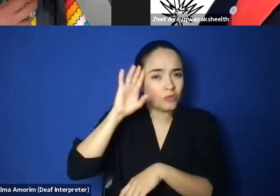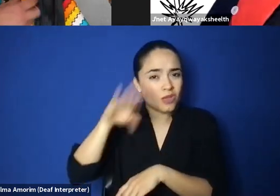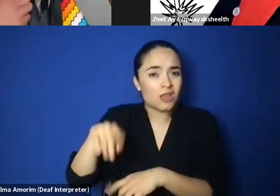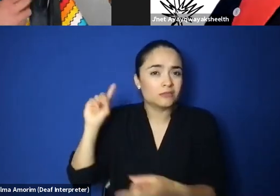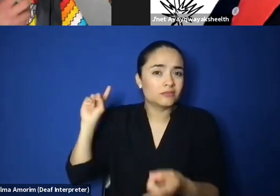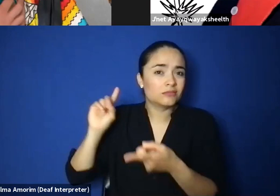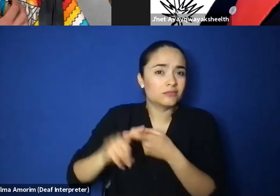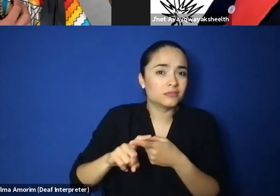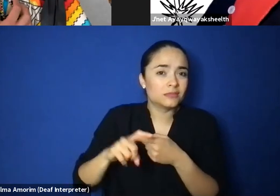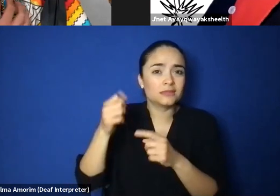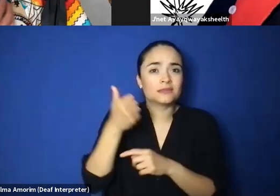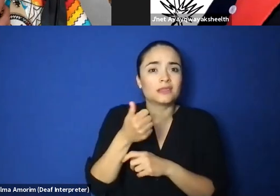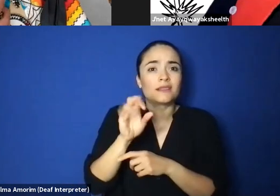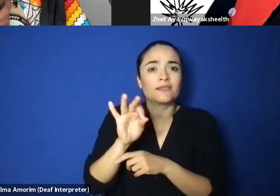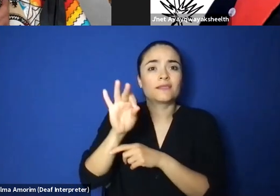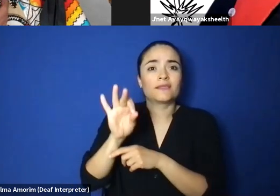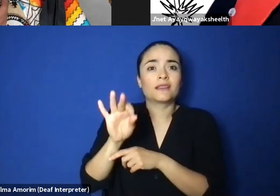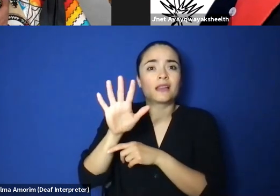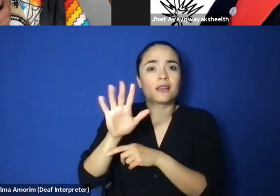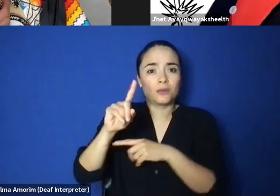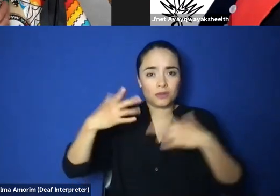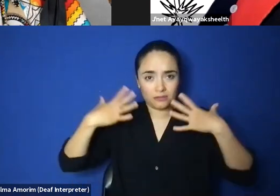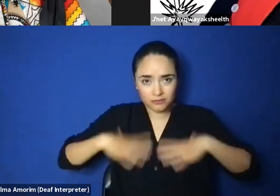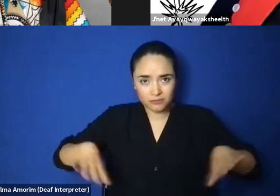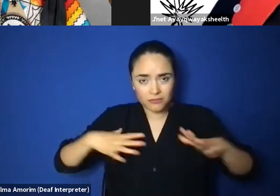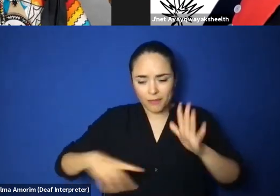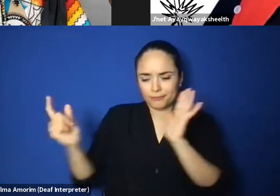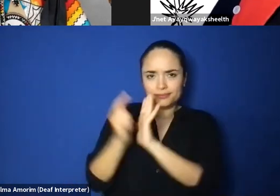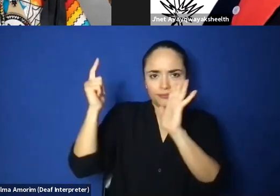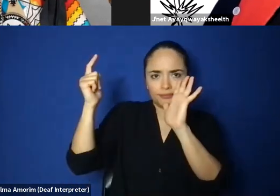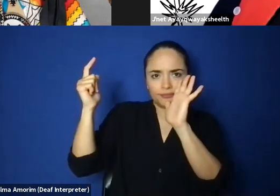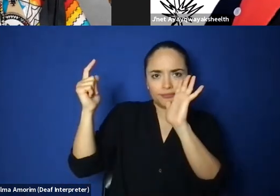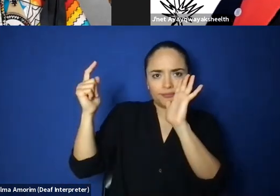for us to wear our outfits. We weren't allowed to gather, we weren't allowed to wear our beadwork in